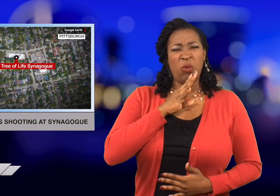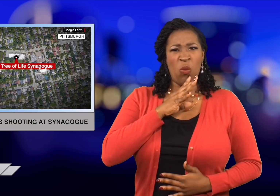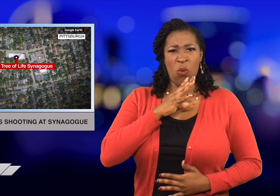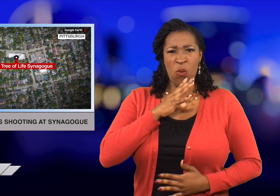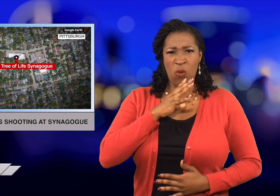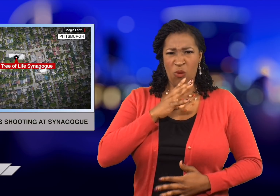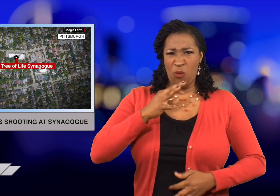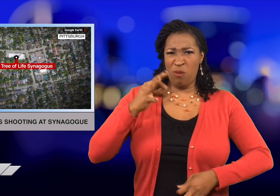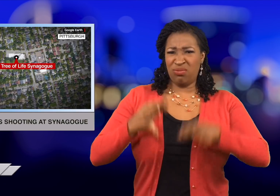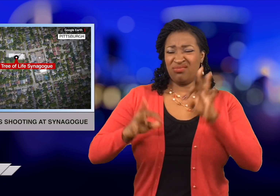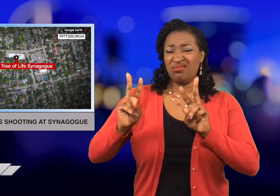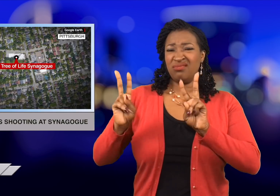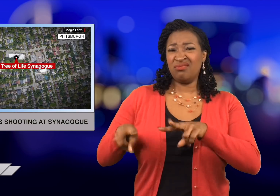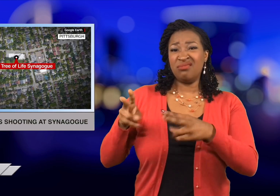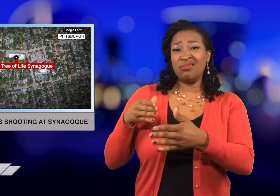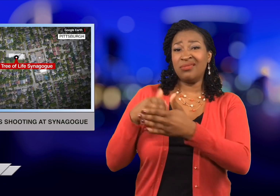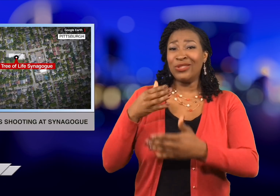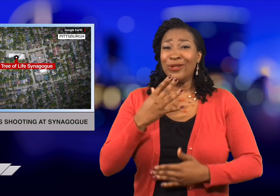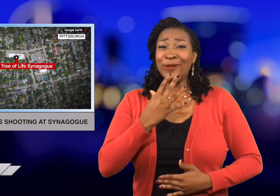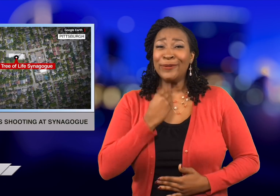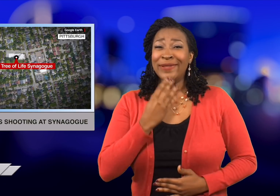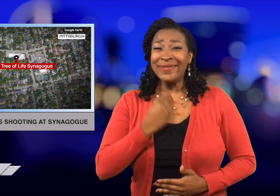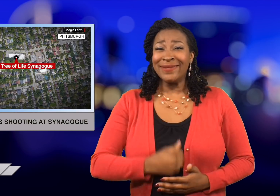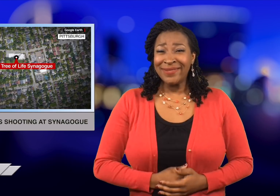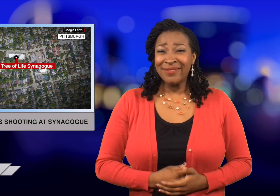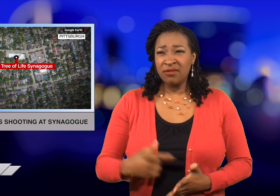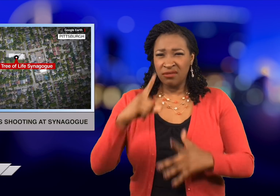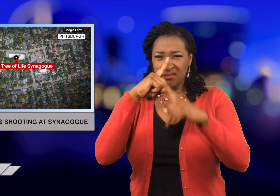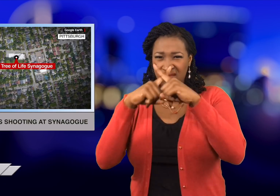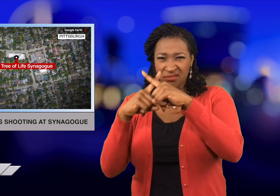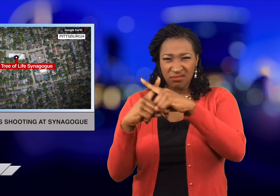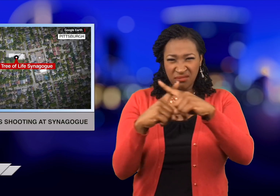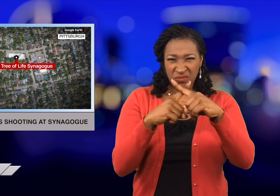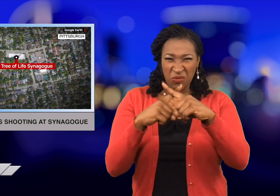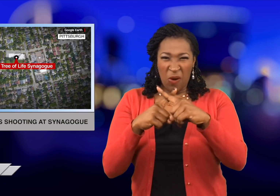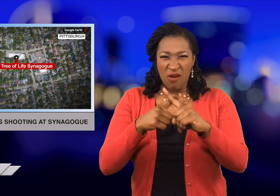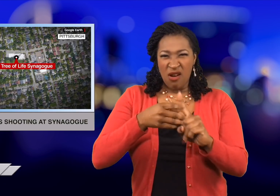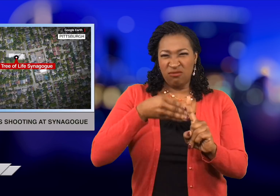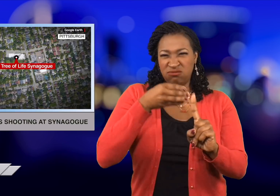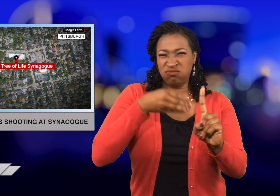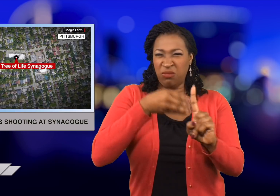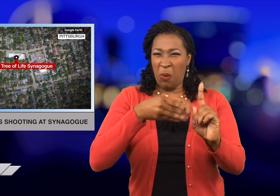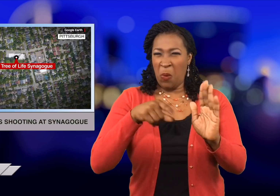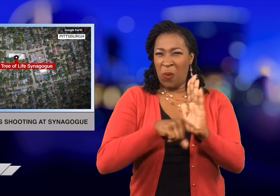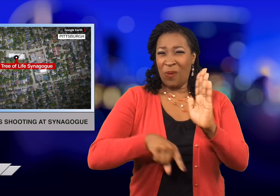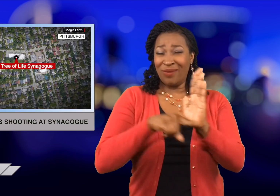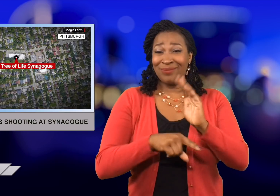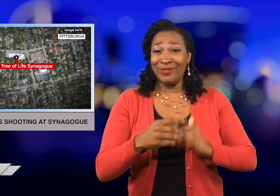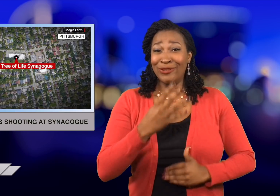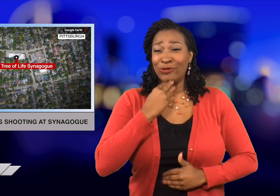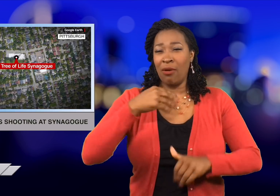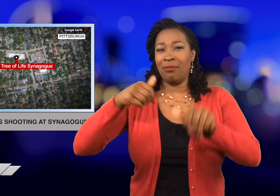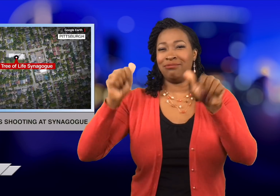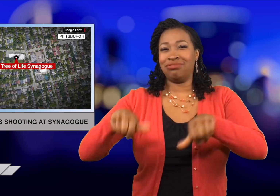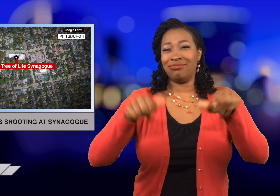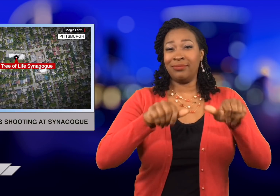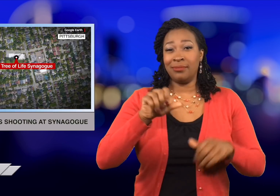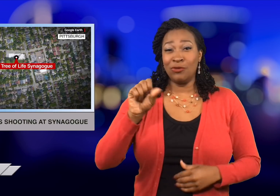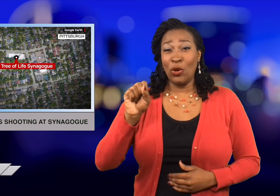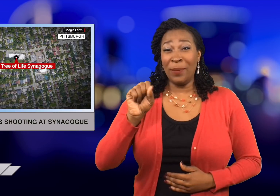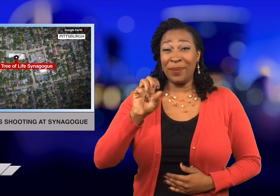According to police, Bowers made anti-semitic statements during the shooting and targeted